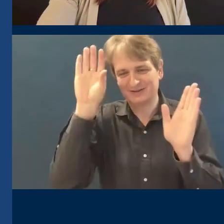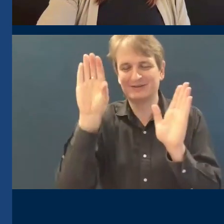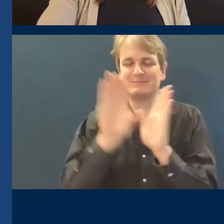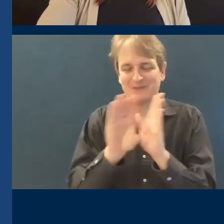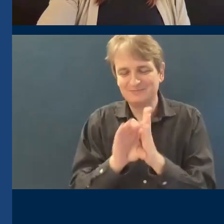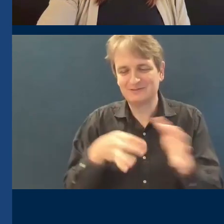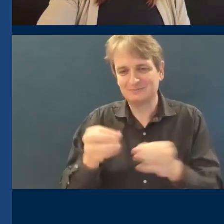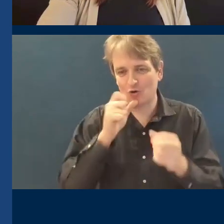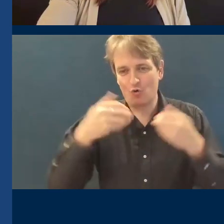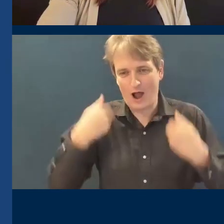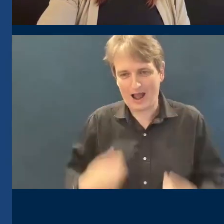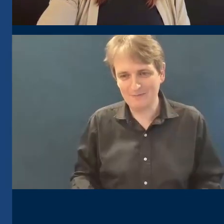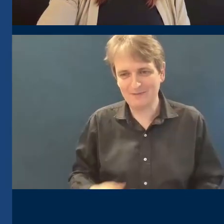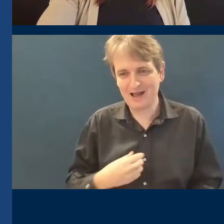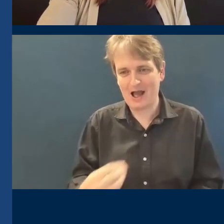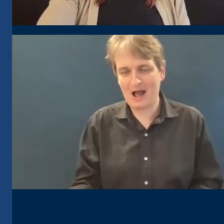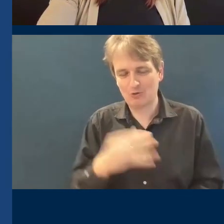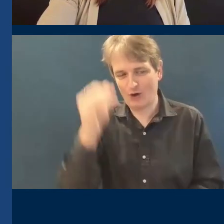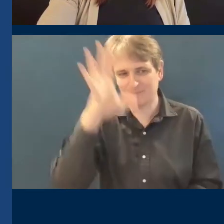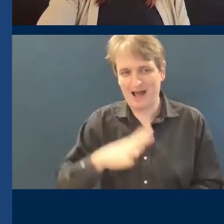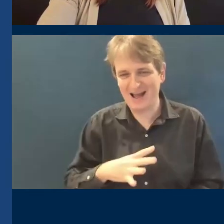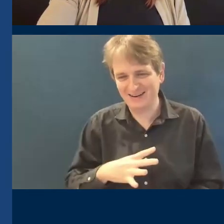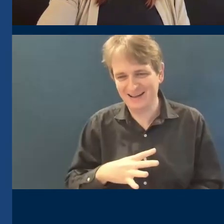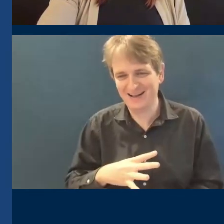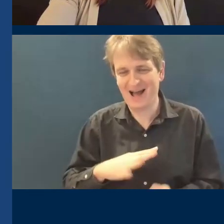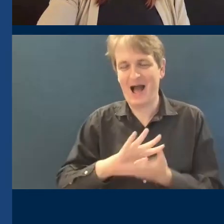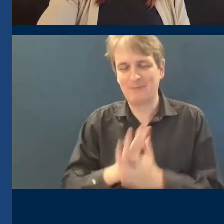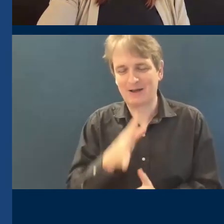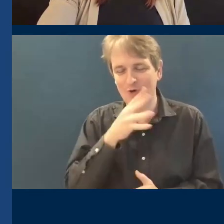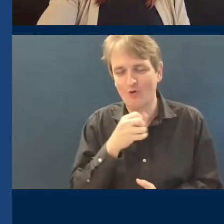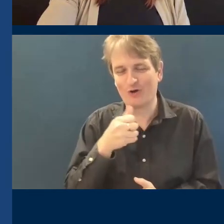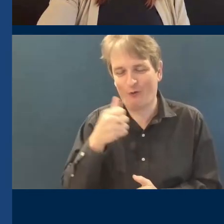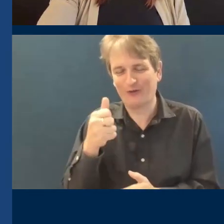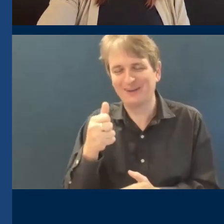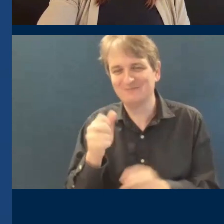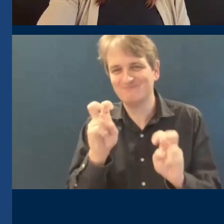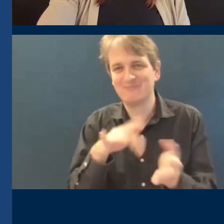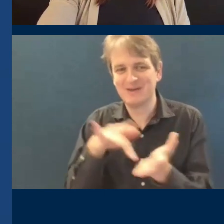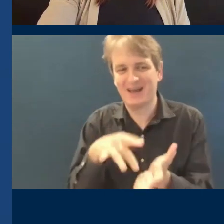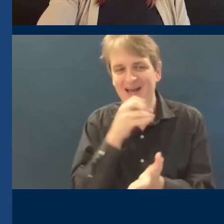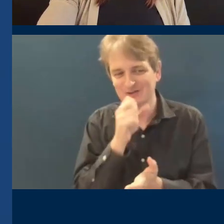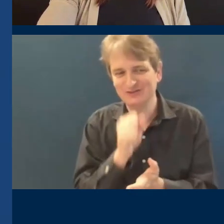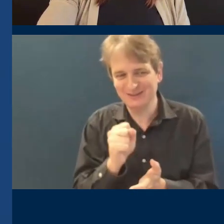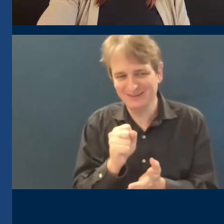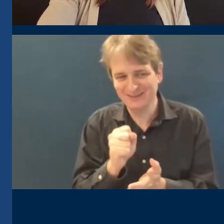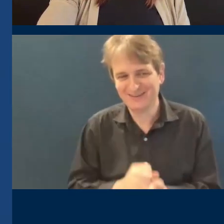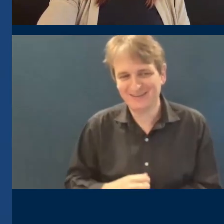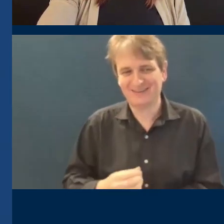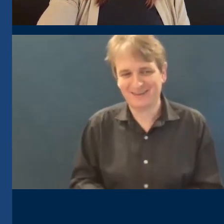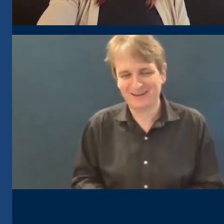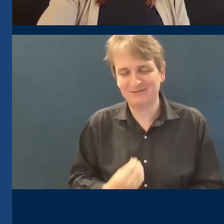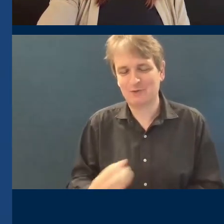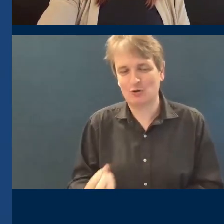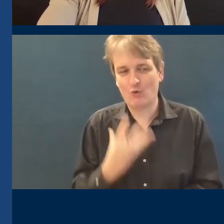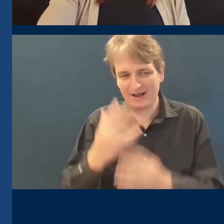So, I just want to give a visual description about who I am. I'm a white male. I'm getting older and older, so I'm middle aged now.